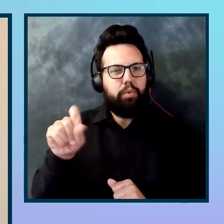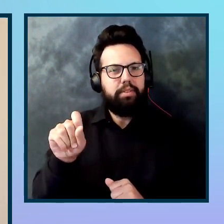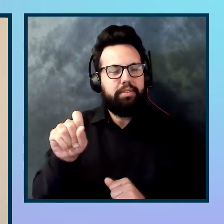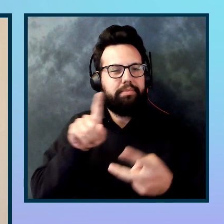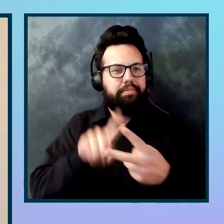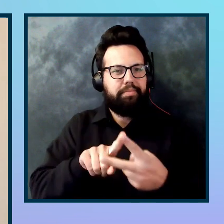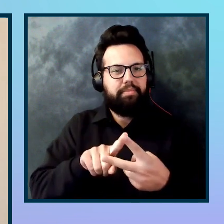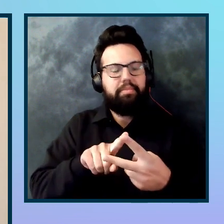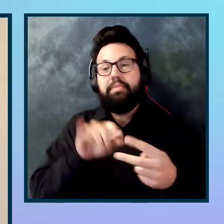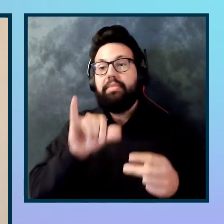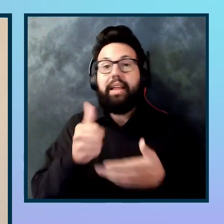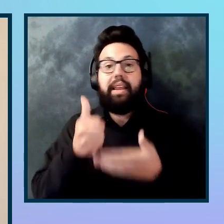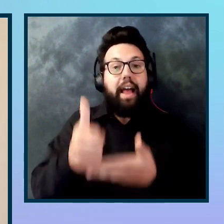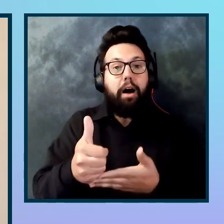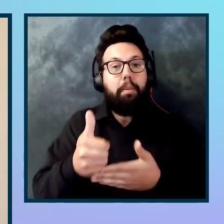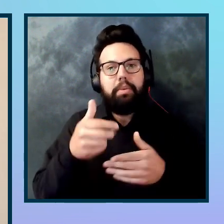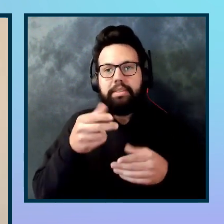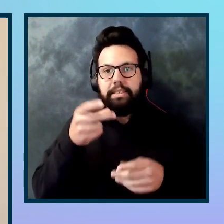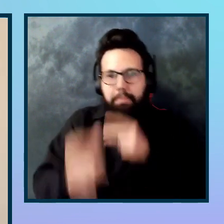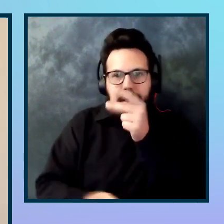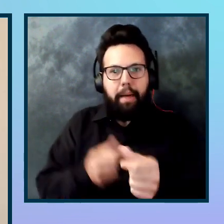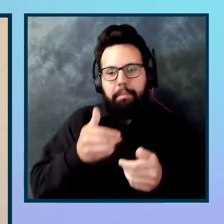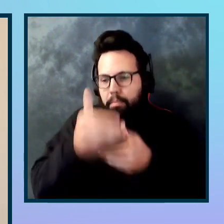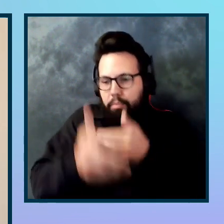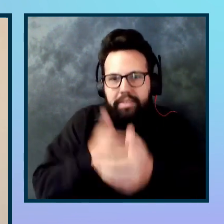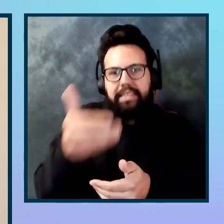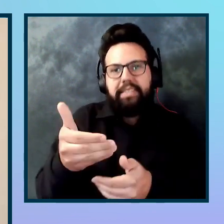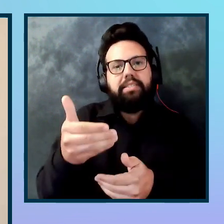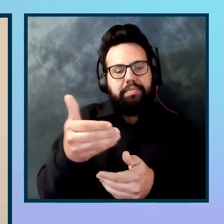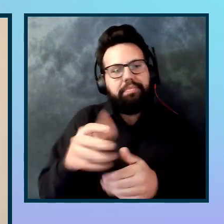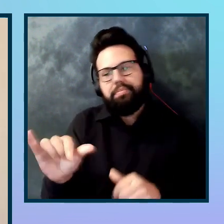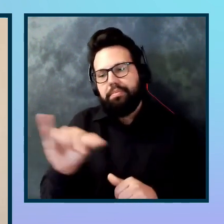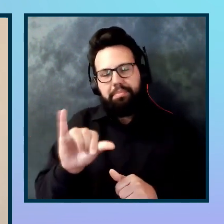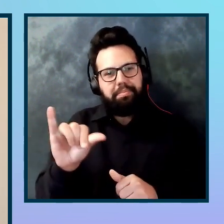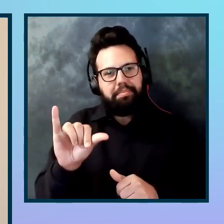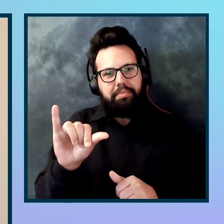and that can help to speed up the process and cover things that might have fallen through the cracks in planning, and the other one is